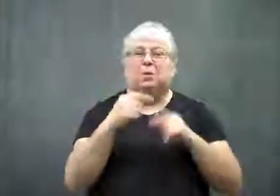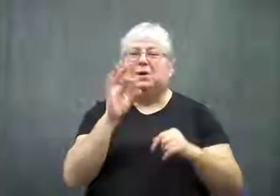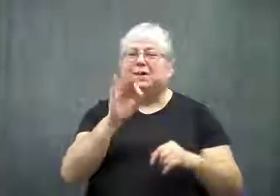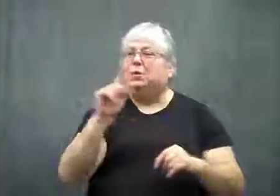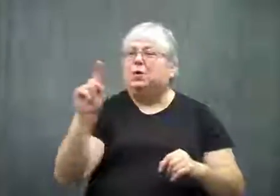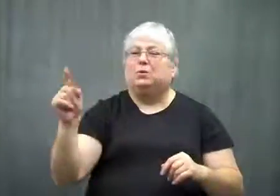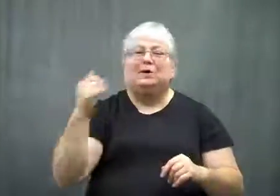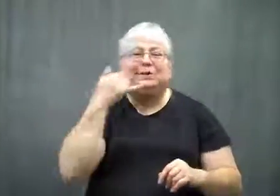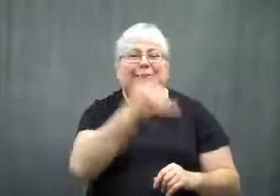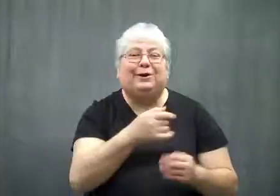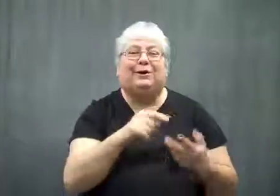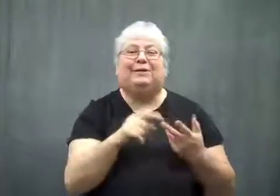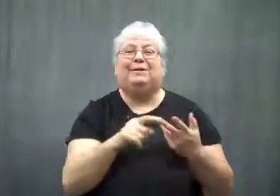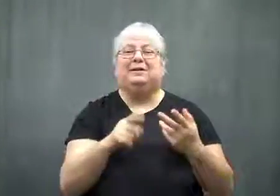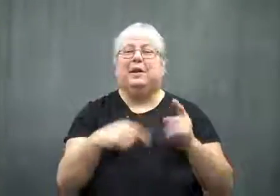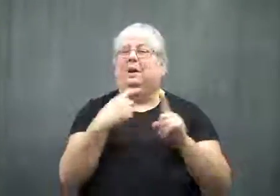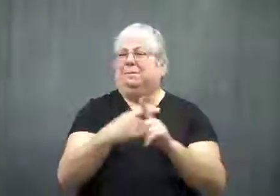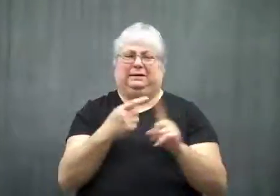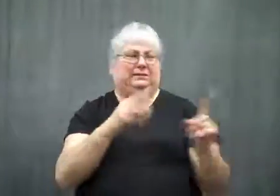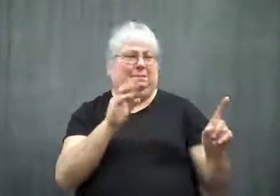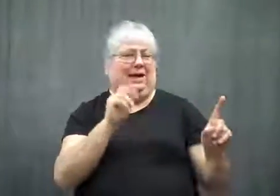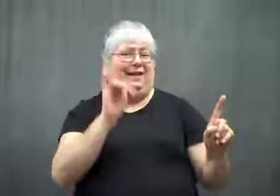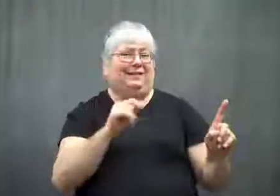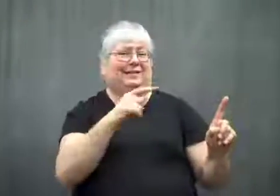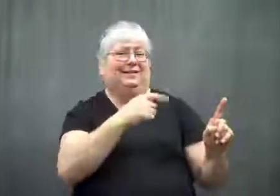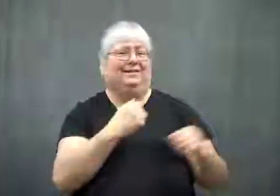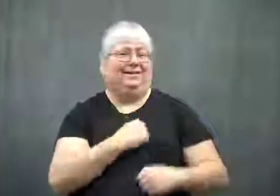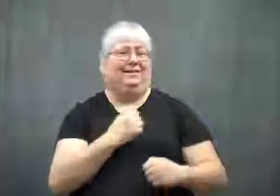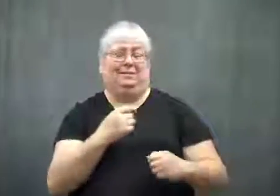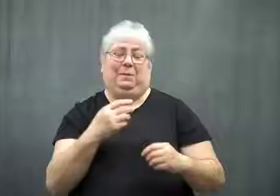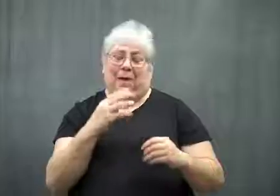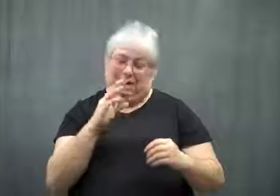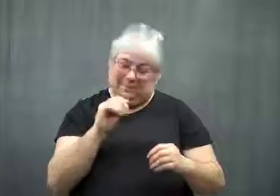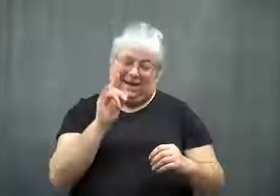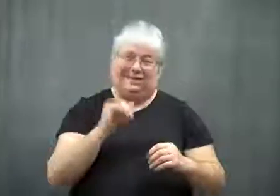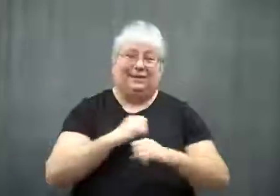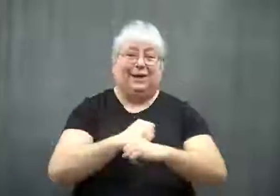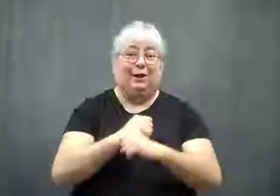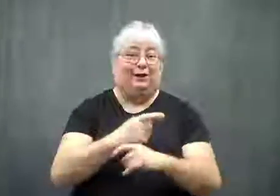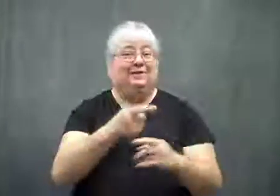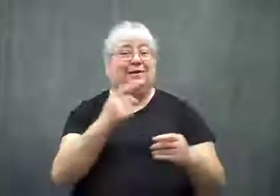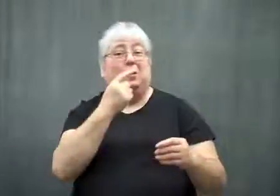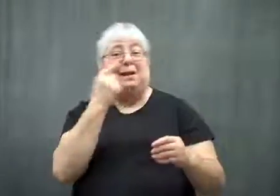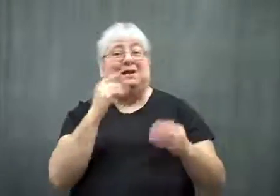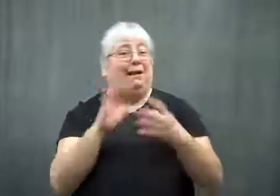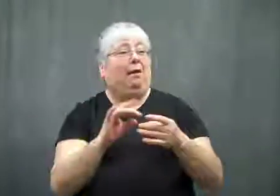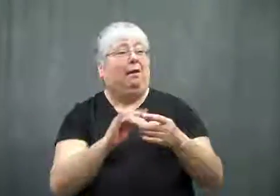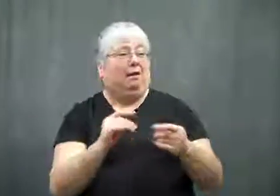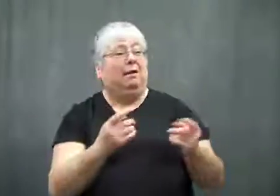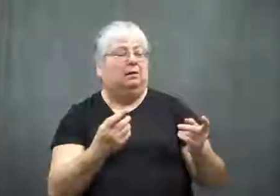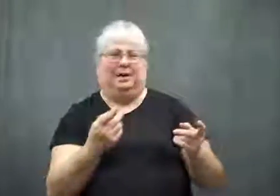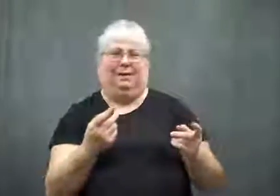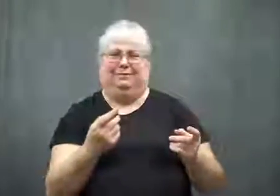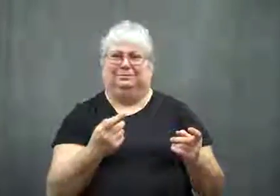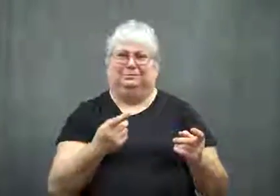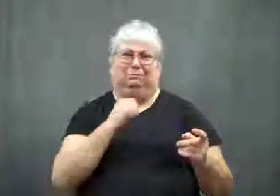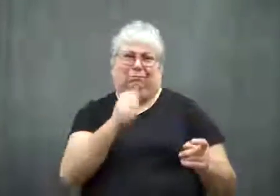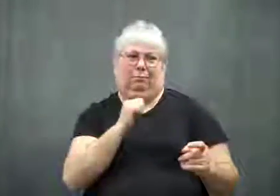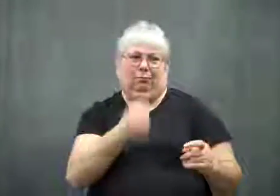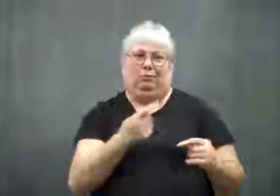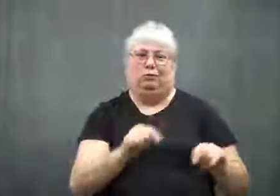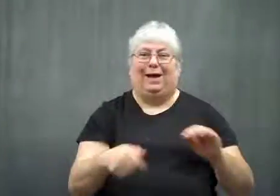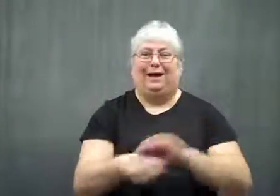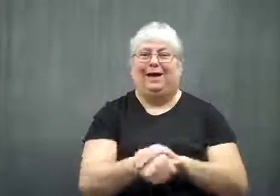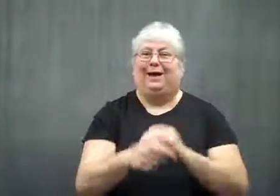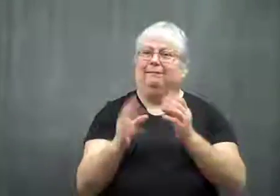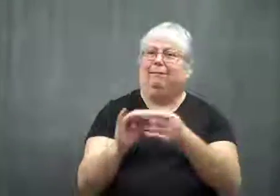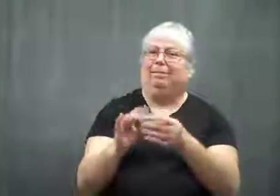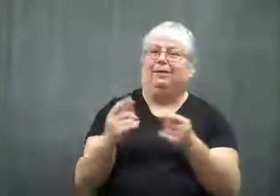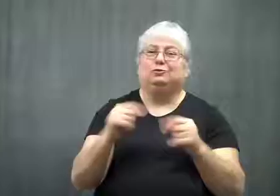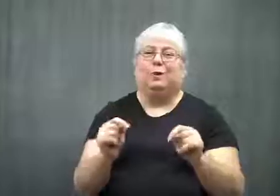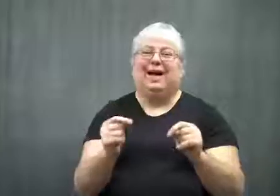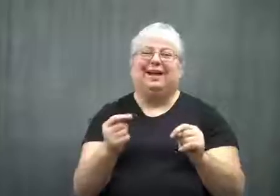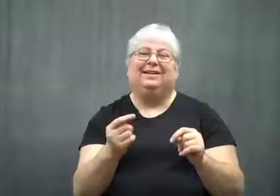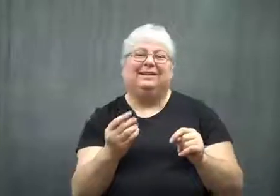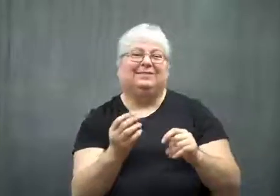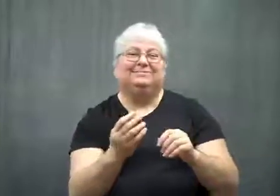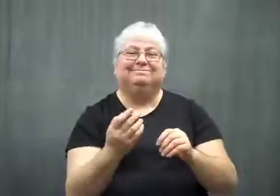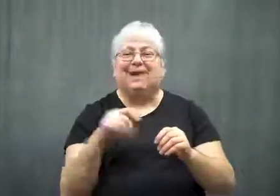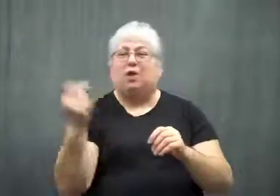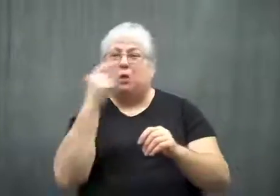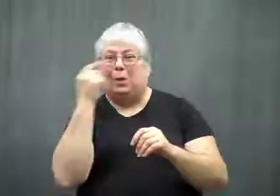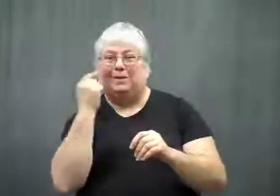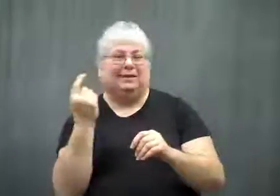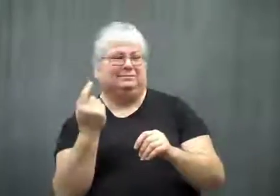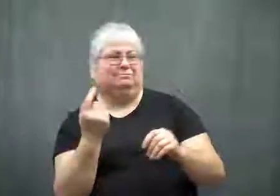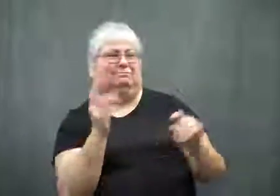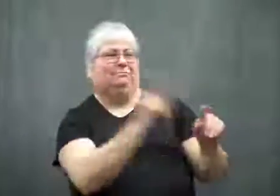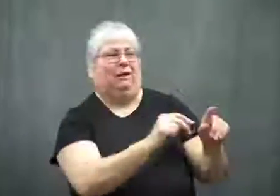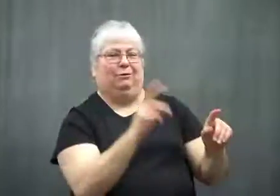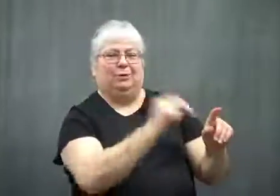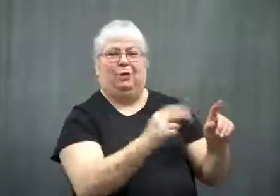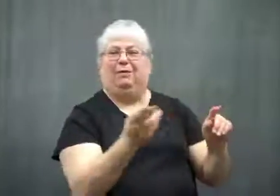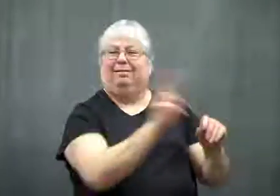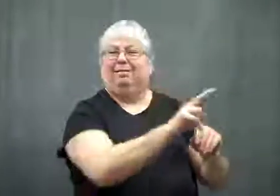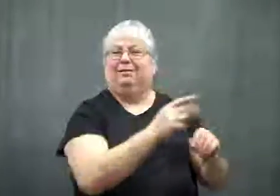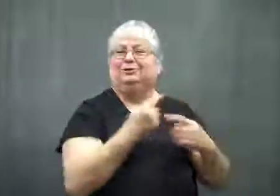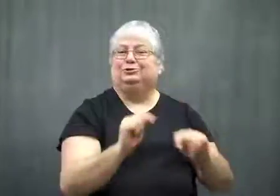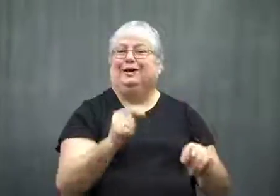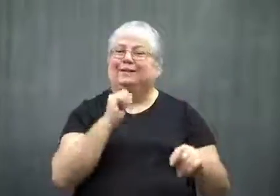They testified about the 911 call, and the defense attempted to refute the bodyguard's testimony